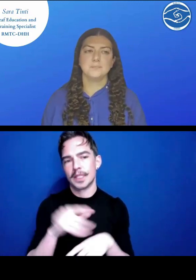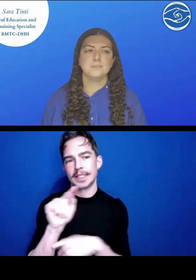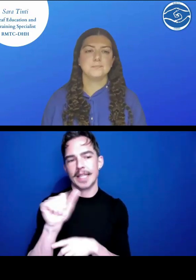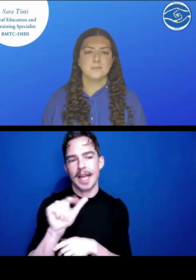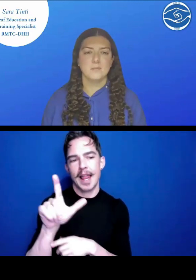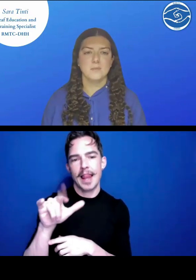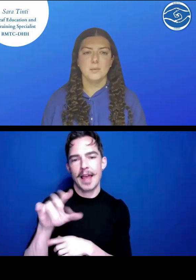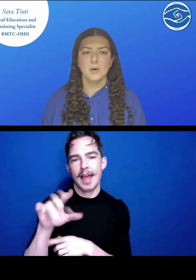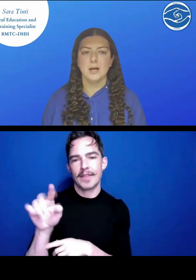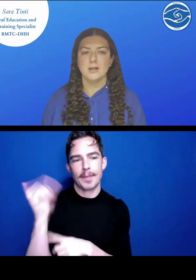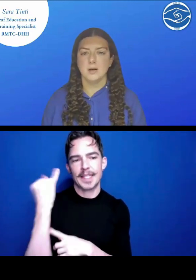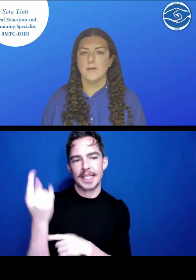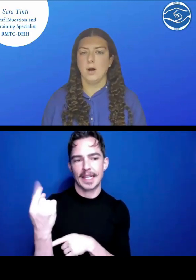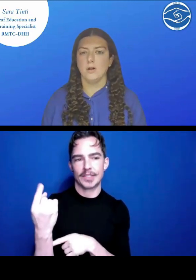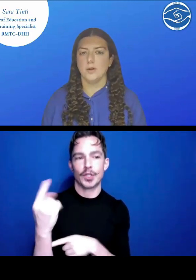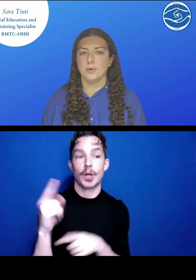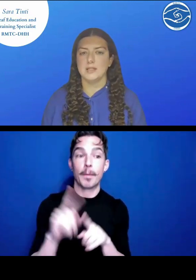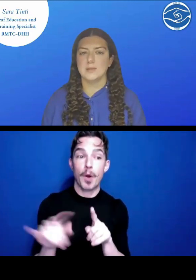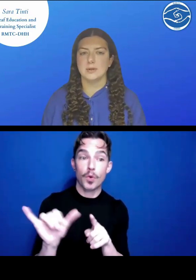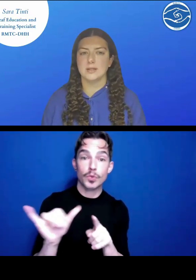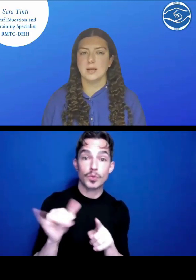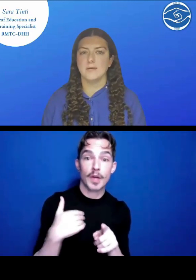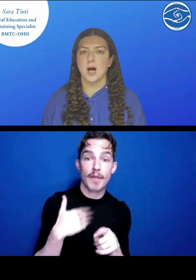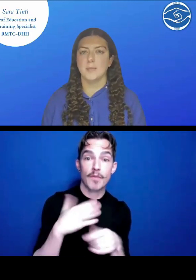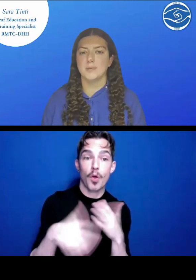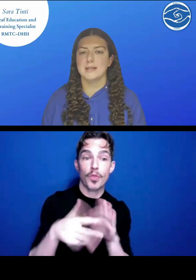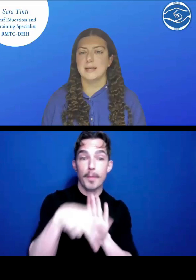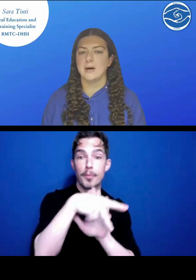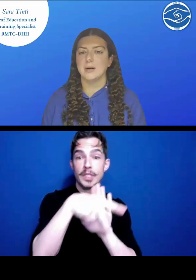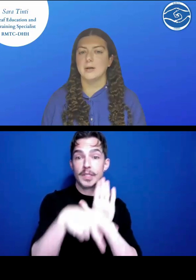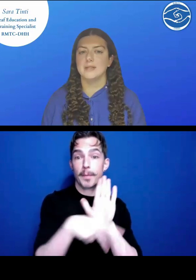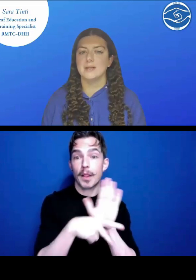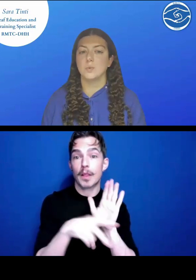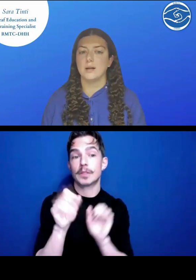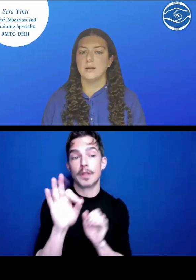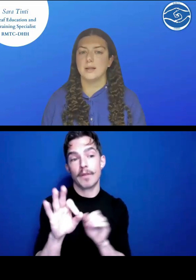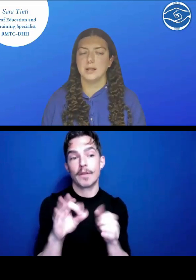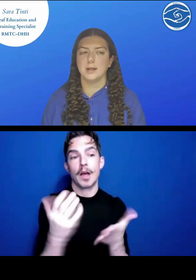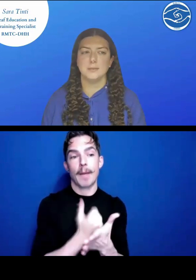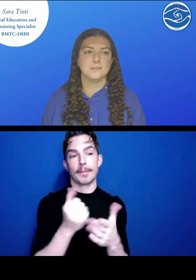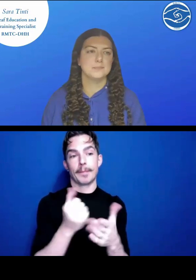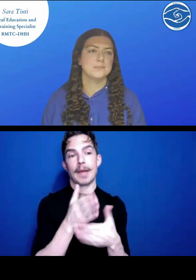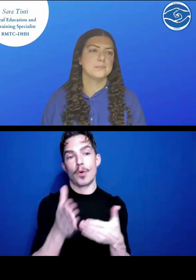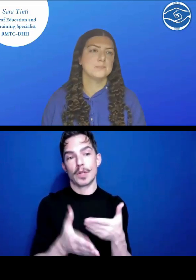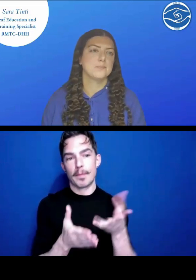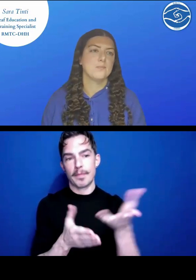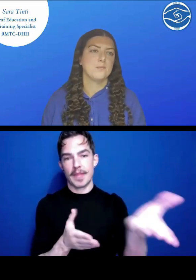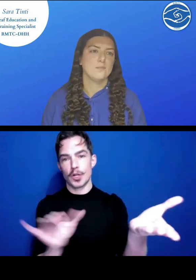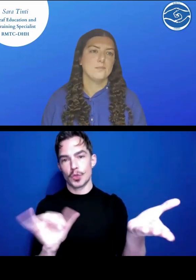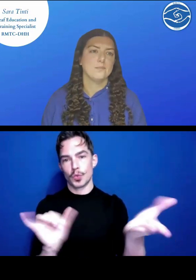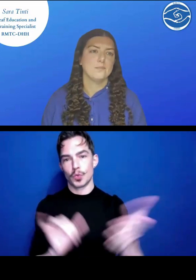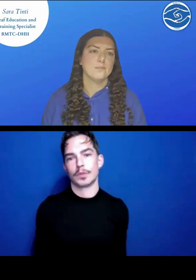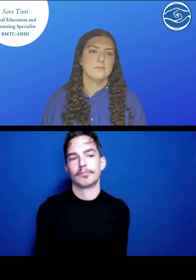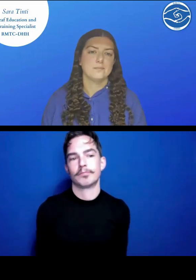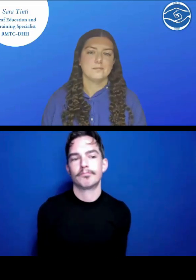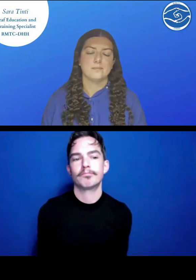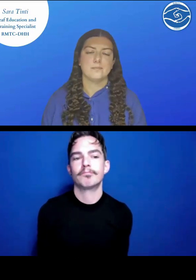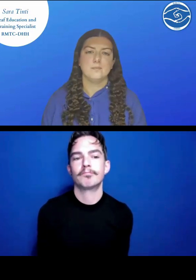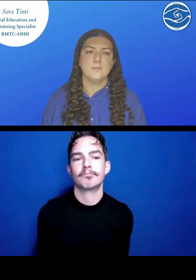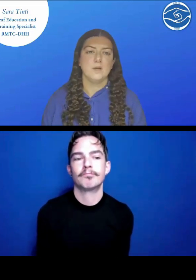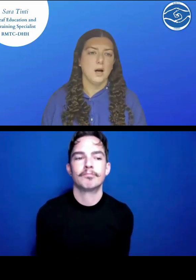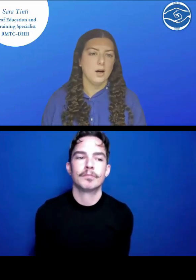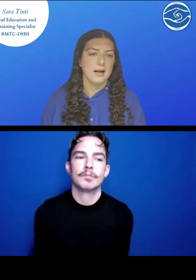year. But we also have all of the principles of the optimizing outcomes as well in here.